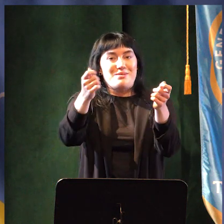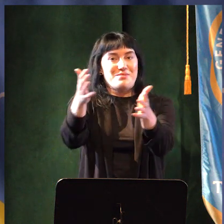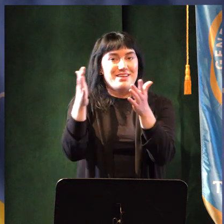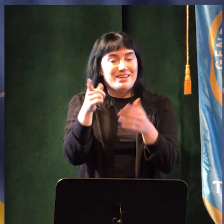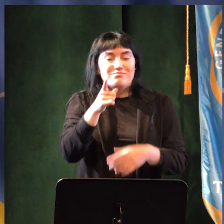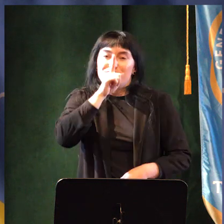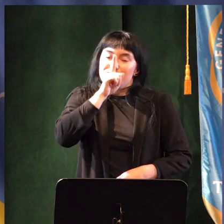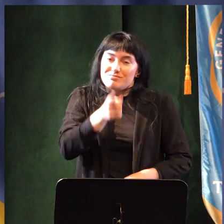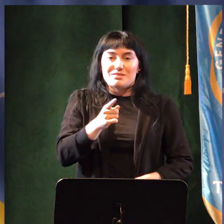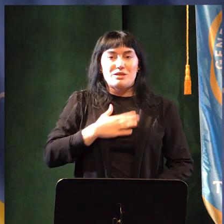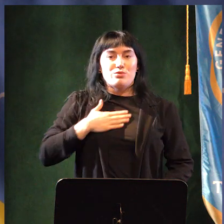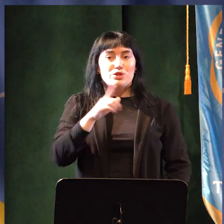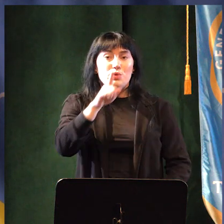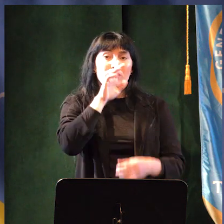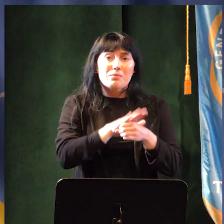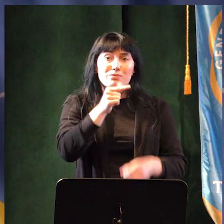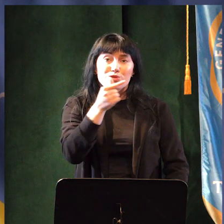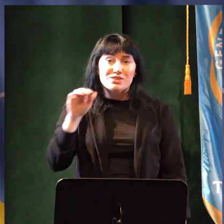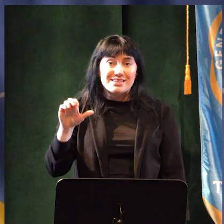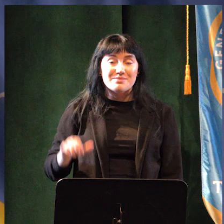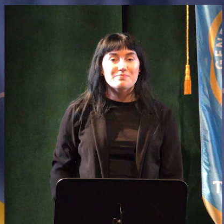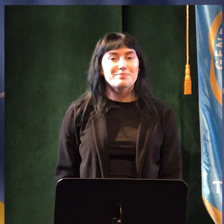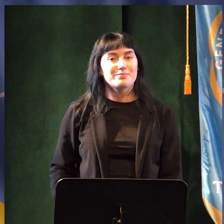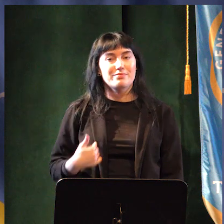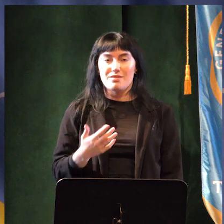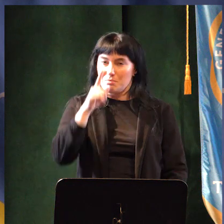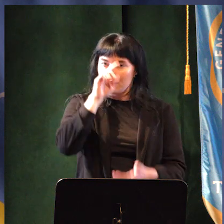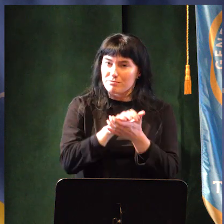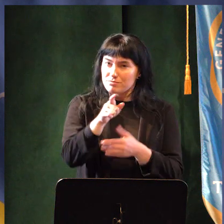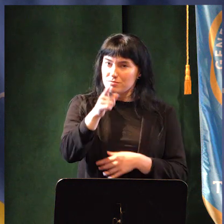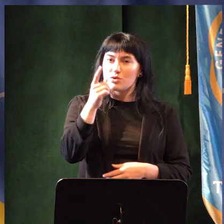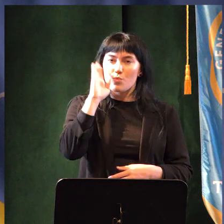appreciate the commitment you made to GCC I have no doubt you will all